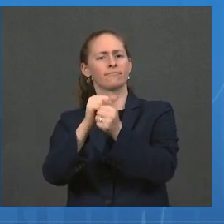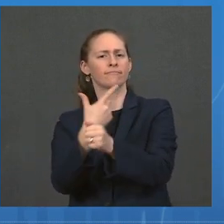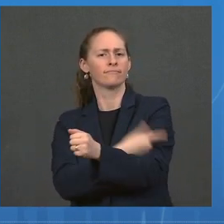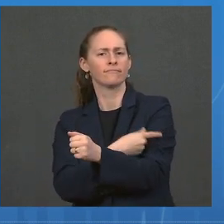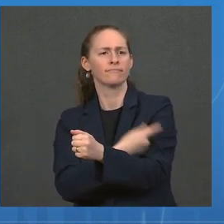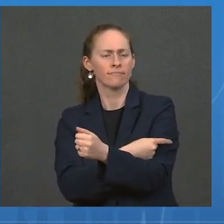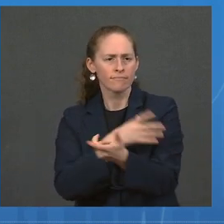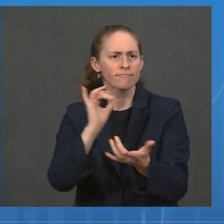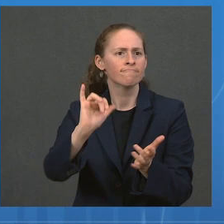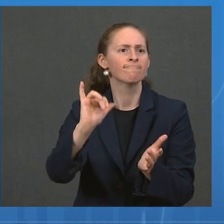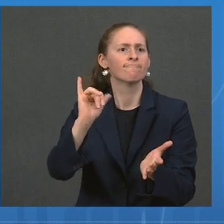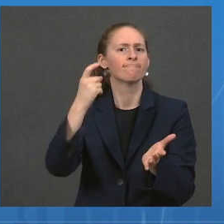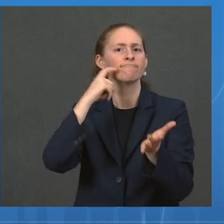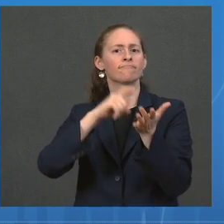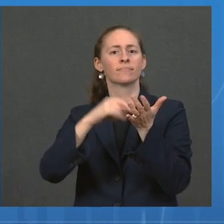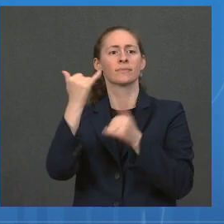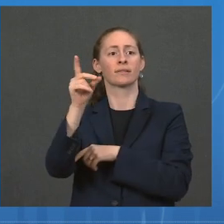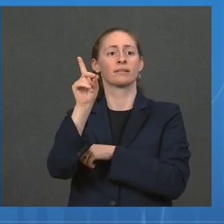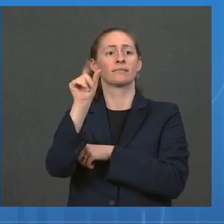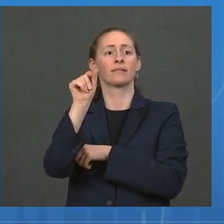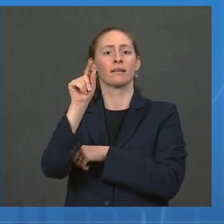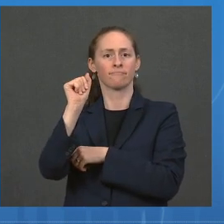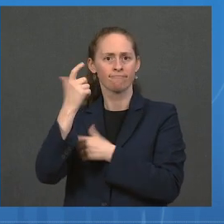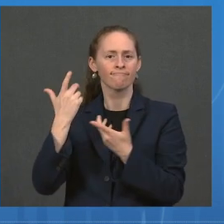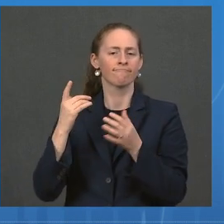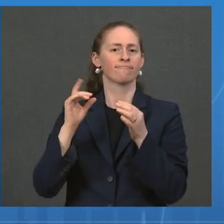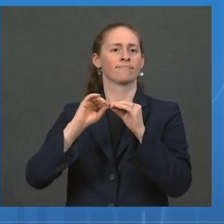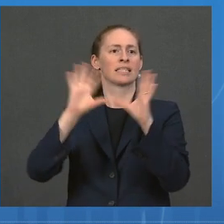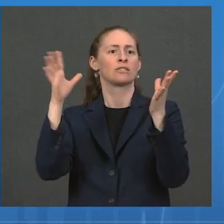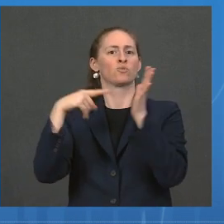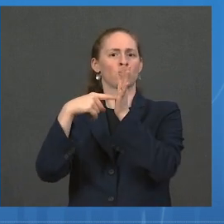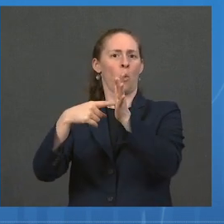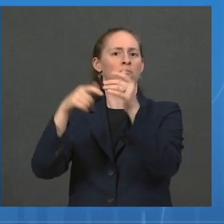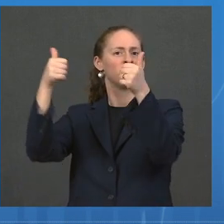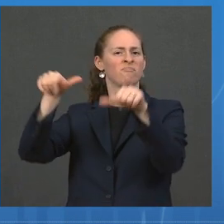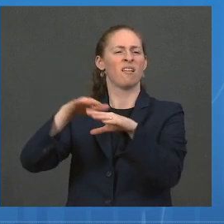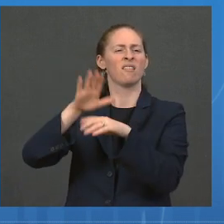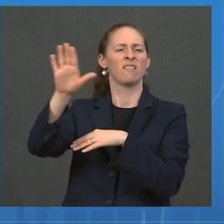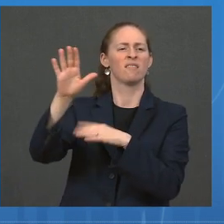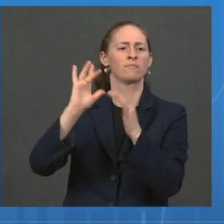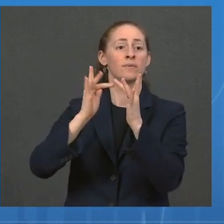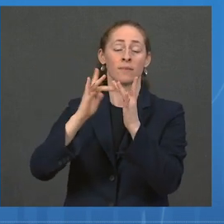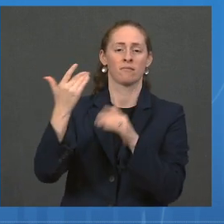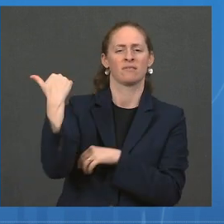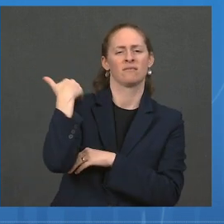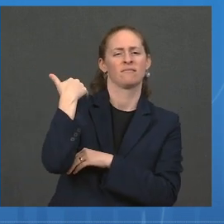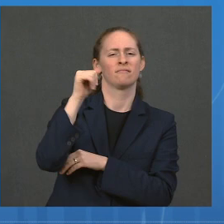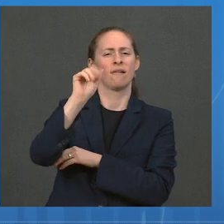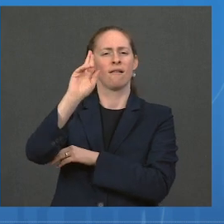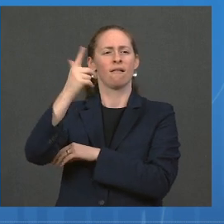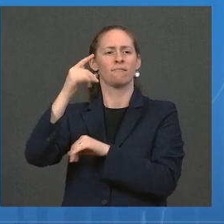that we are now posting to COVID Data Tracker. In August, as we were experiencing the peak of the Delta surge,